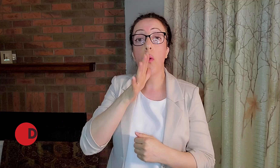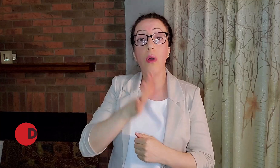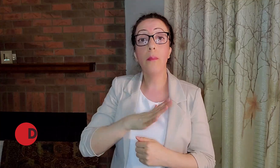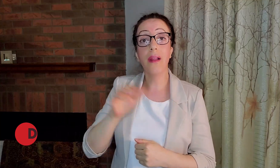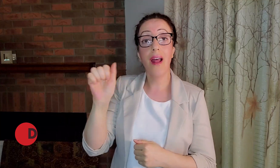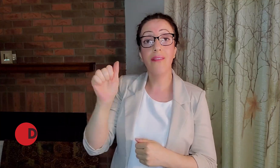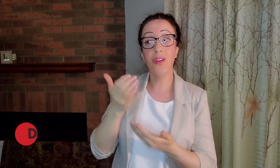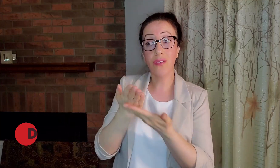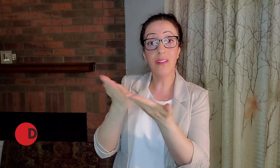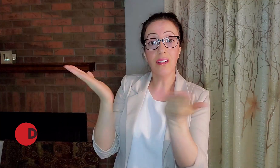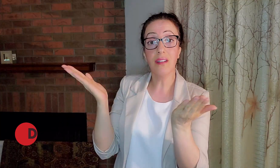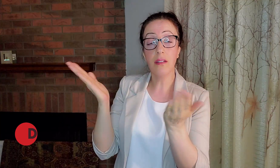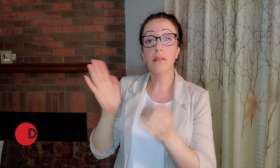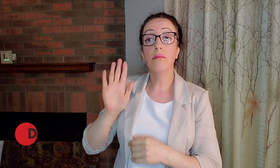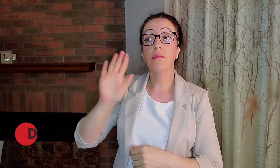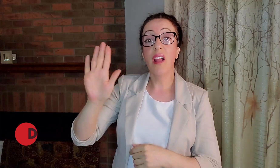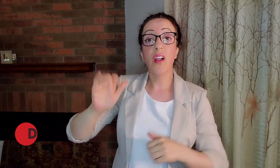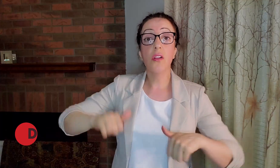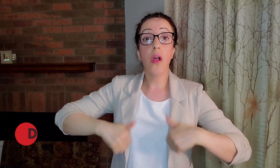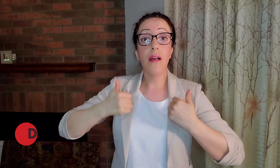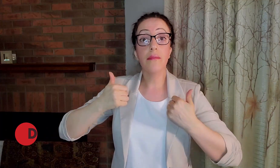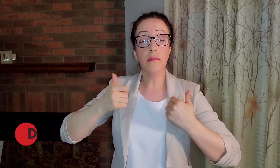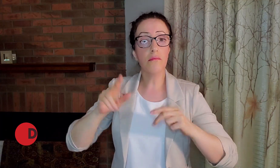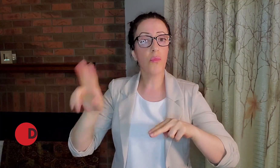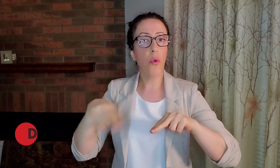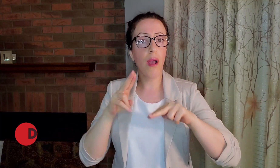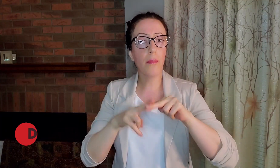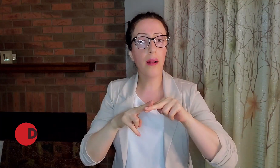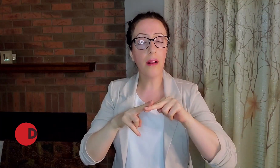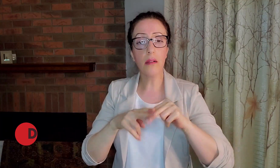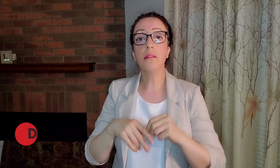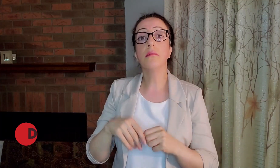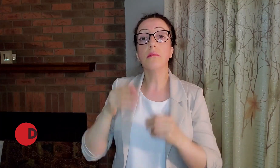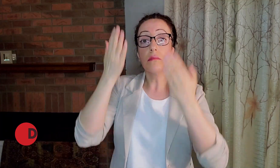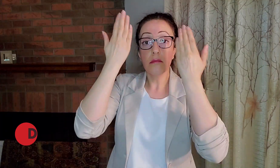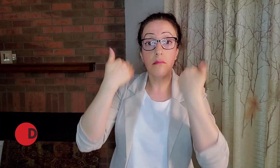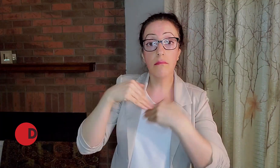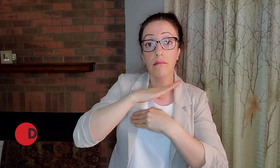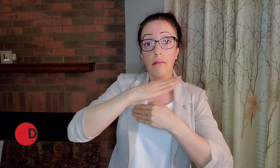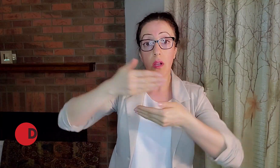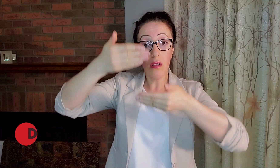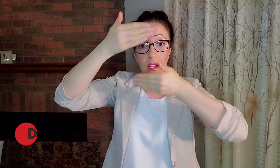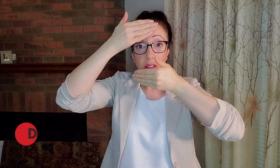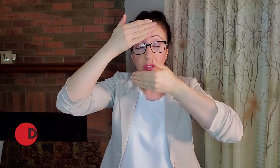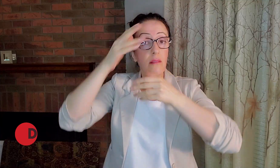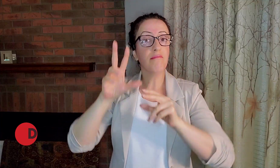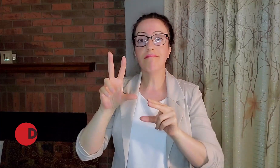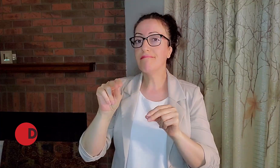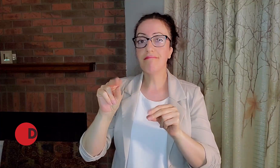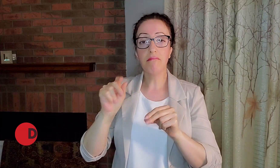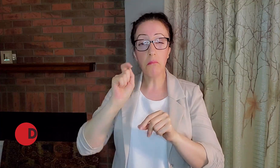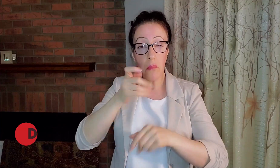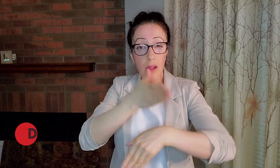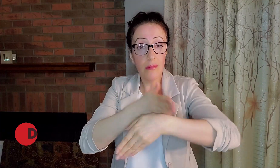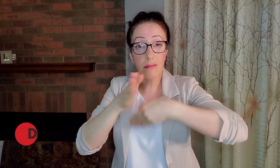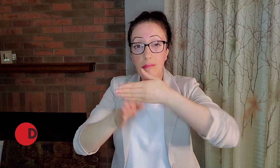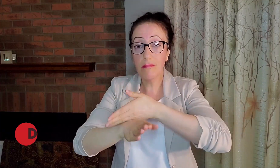different. Women in Afghanistan in daily life don't wear hijab or short sleeves